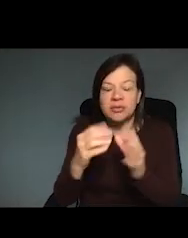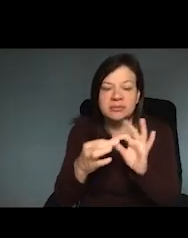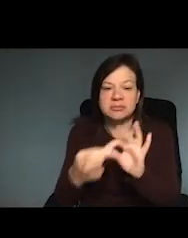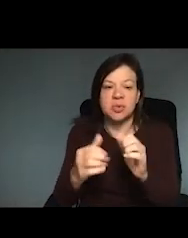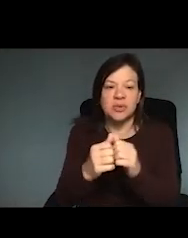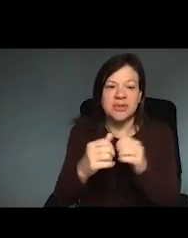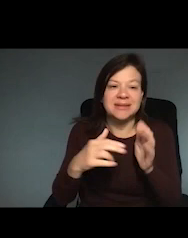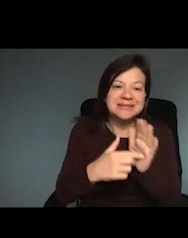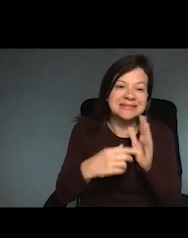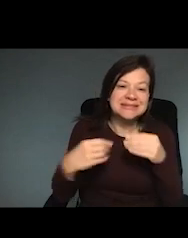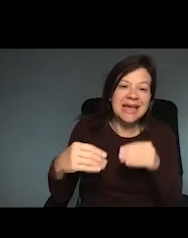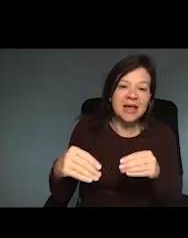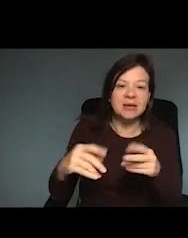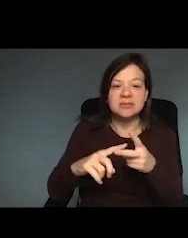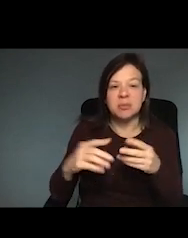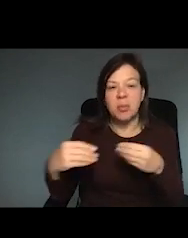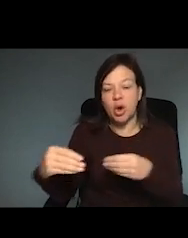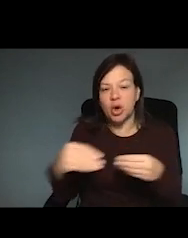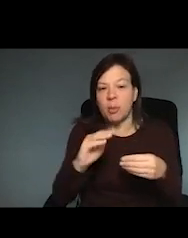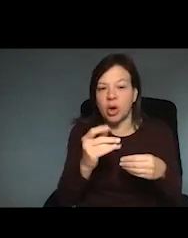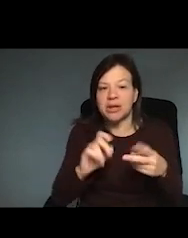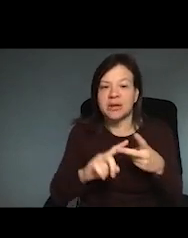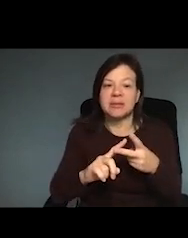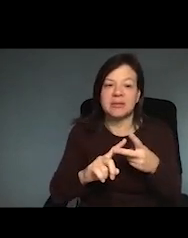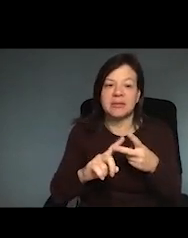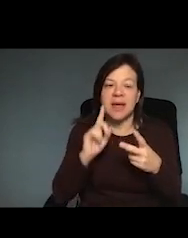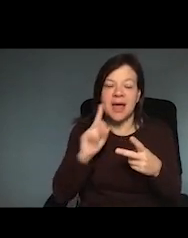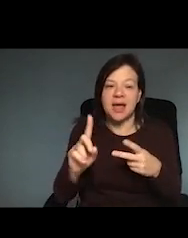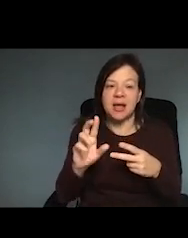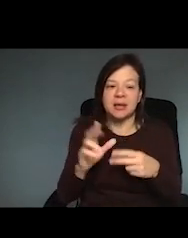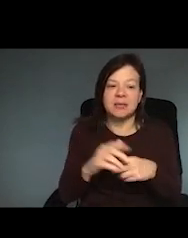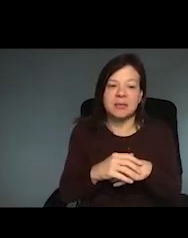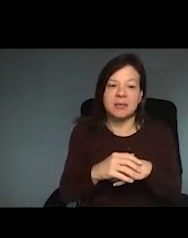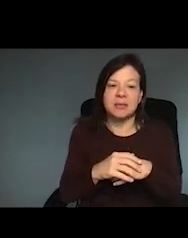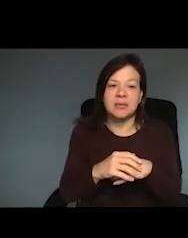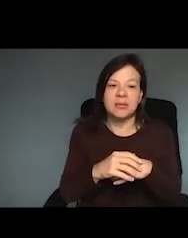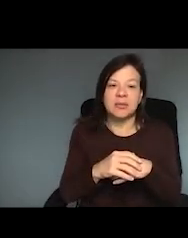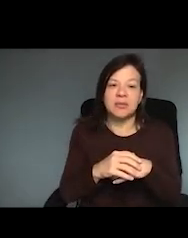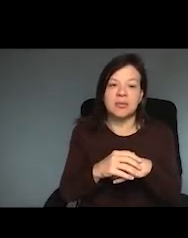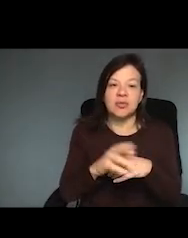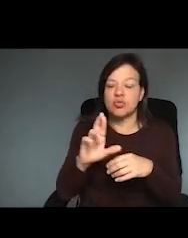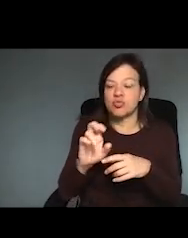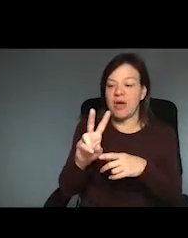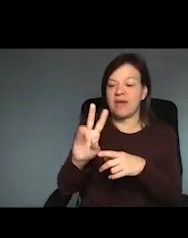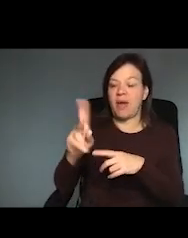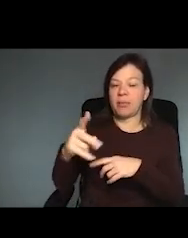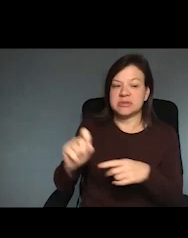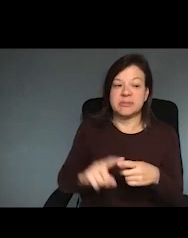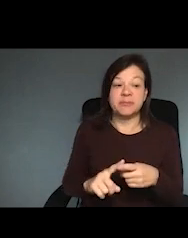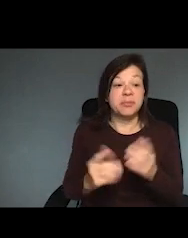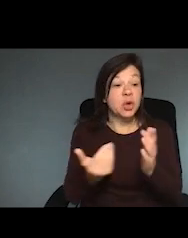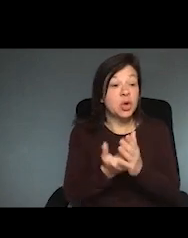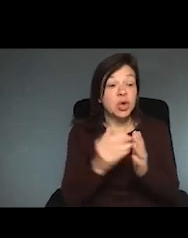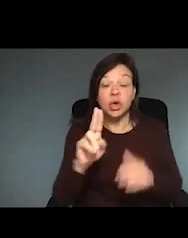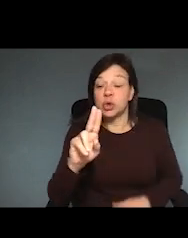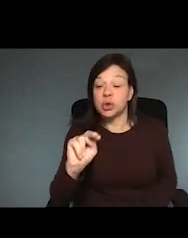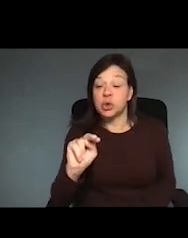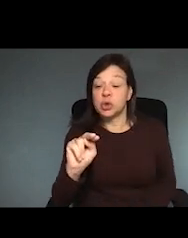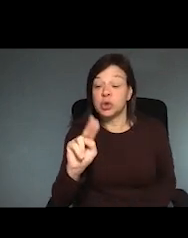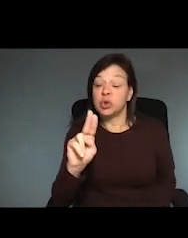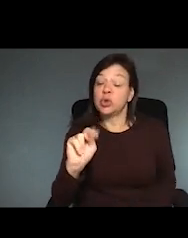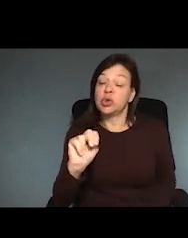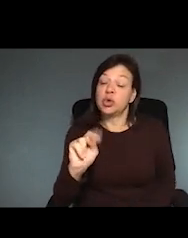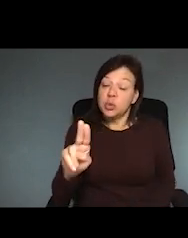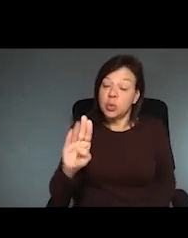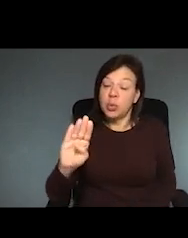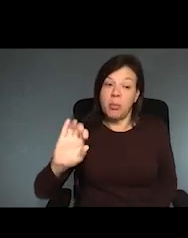AND THE LAST EXAMPLE IS THE NUBOX PARTNER PORTAL.